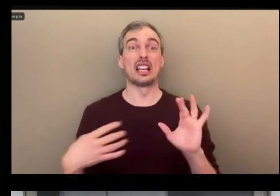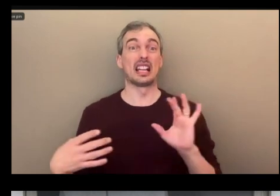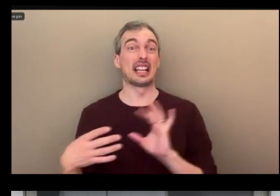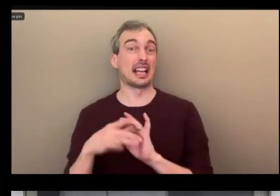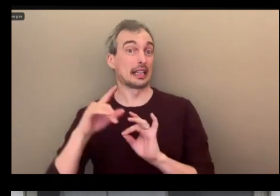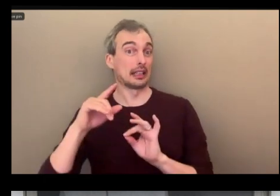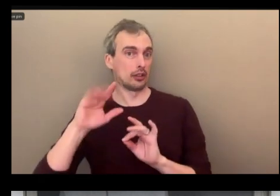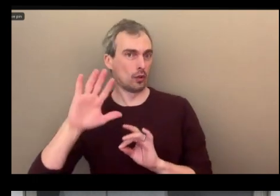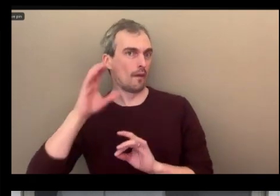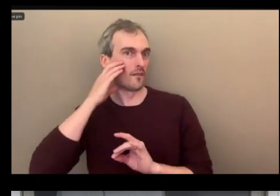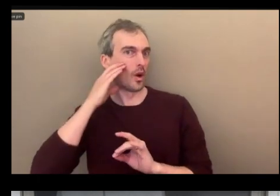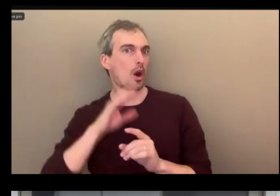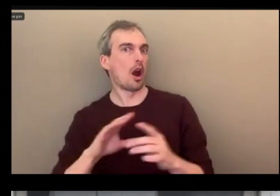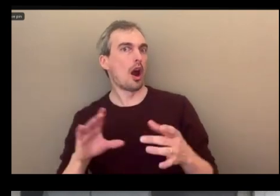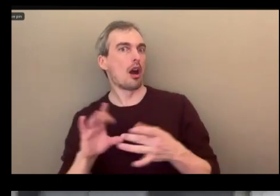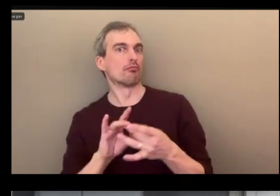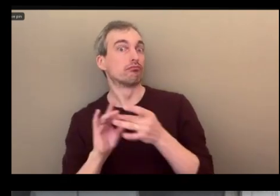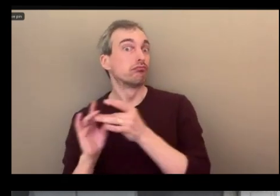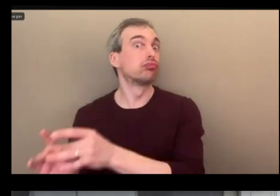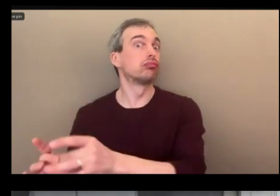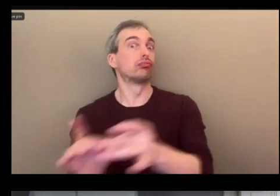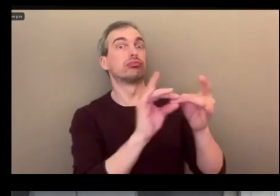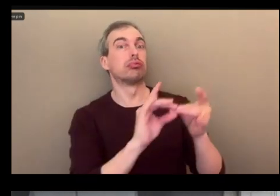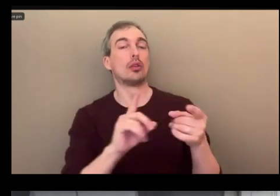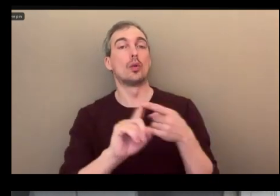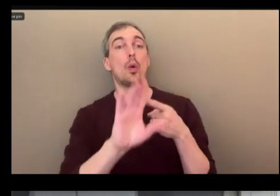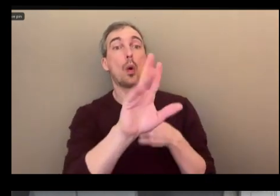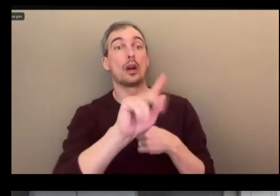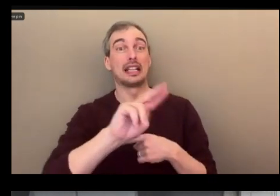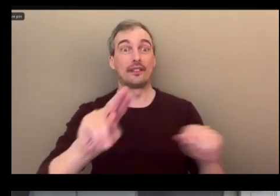home, on your couch, on a daily basis, flipping through Facebook,